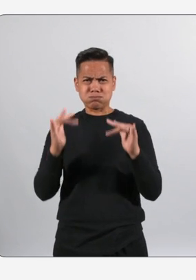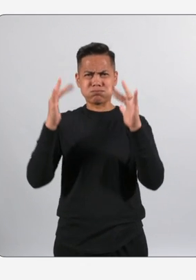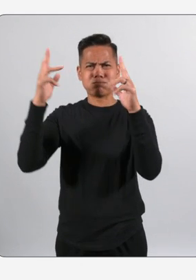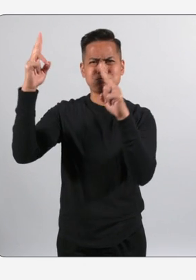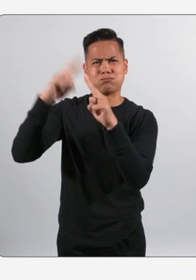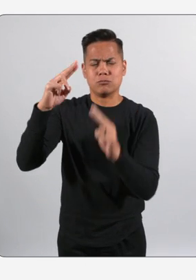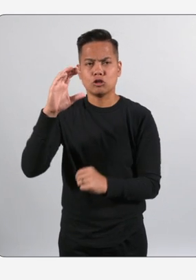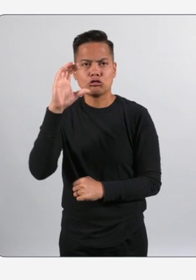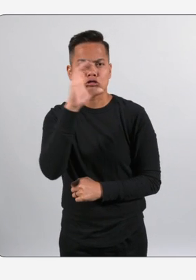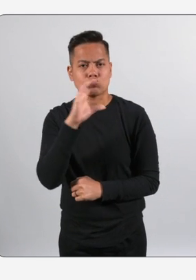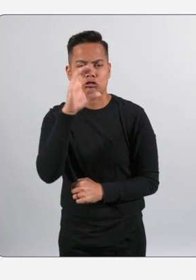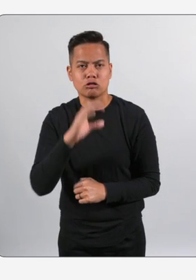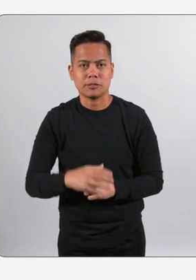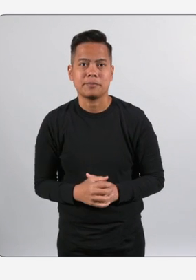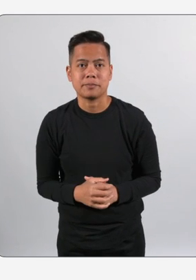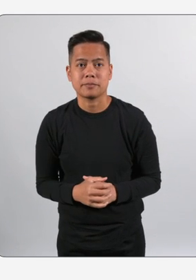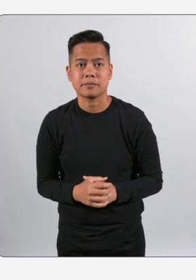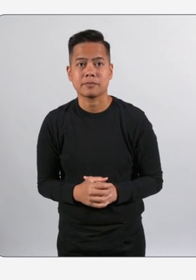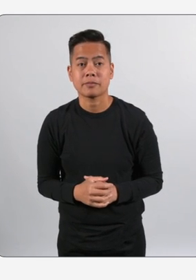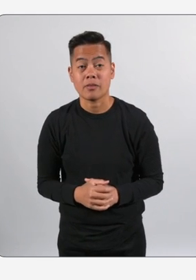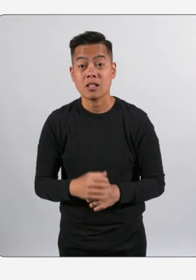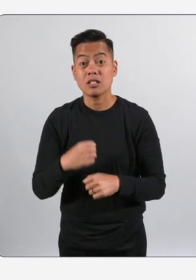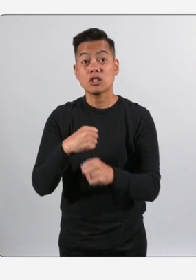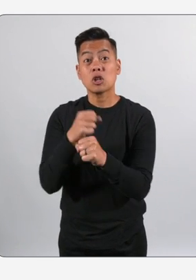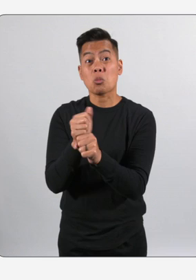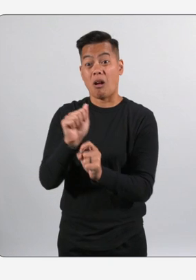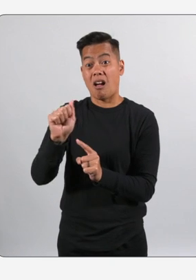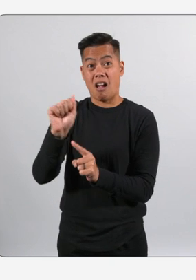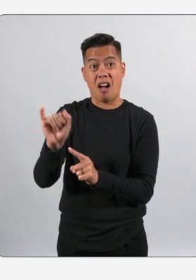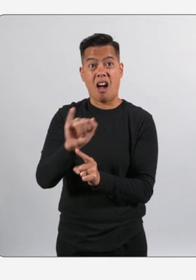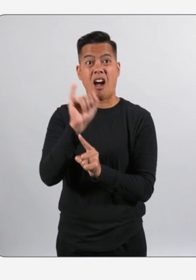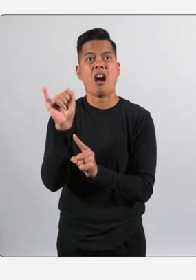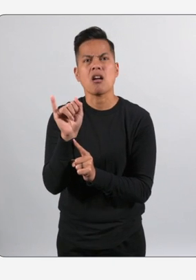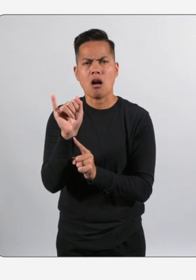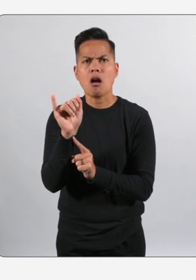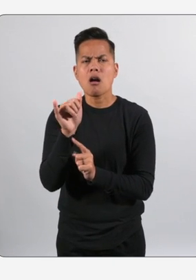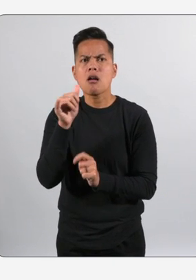With breakthroughs in generative AI, we can unlock entirely new